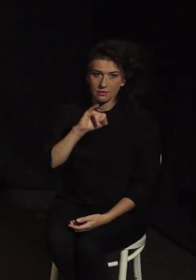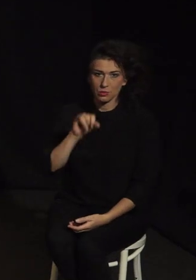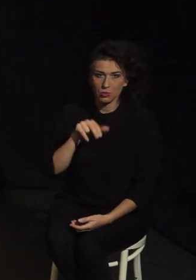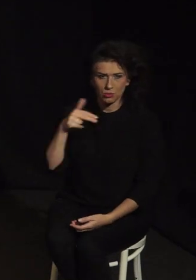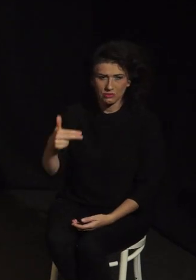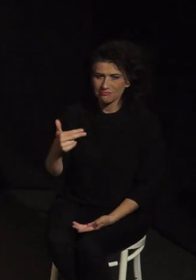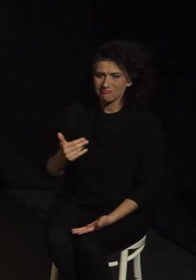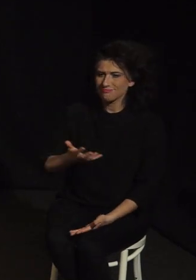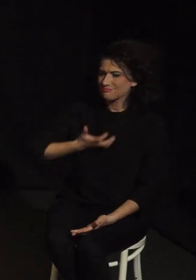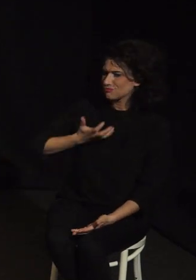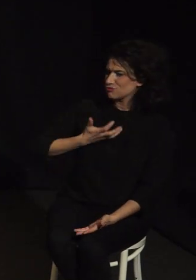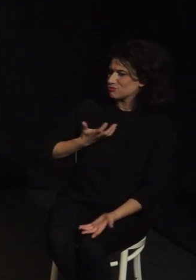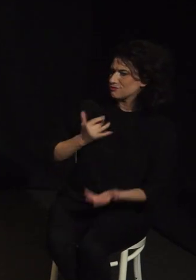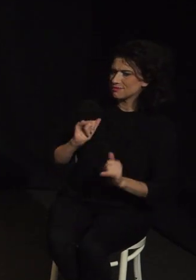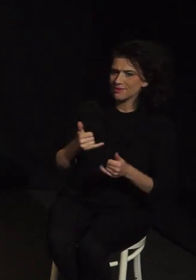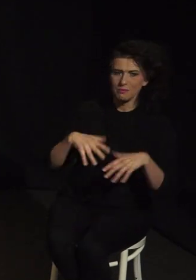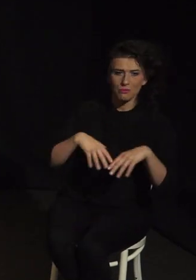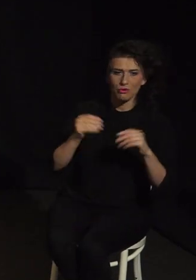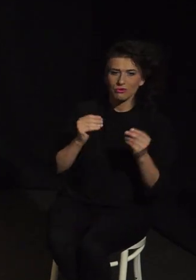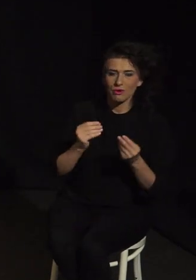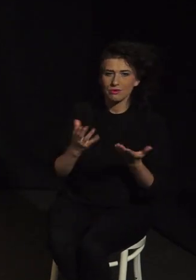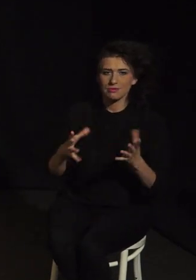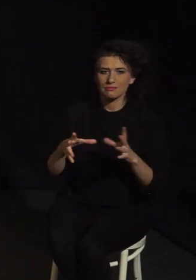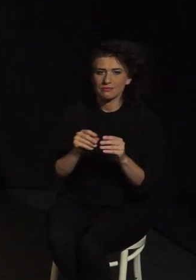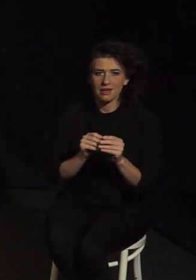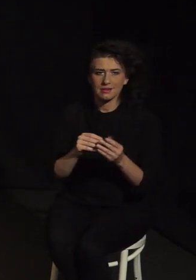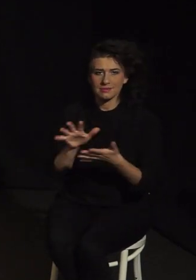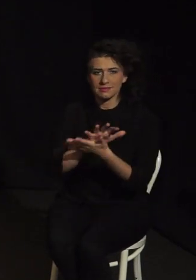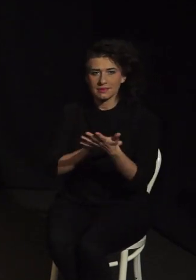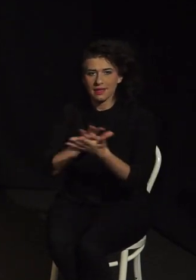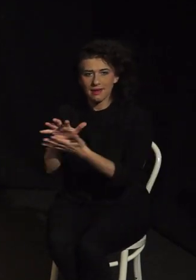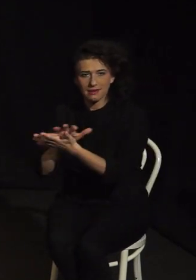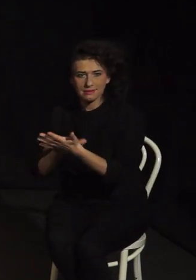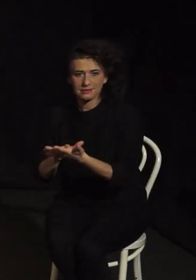How did this adventure with "Pan Tadeusz" start?